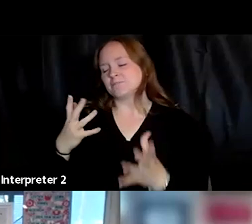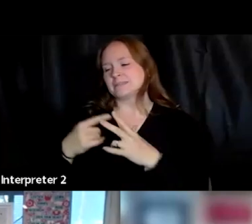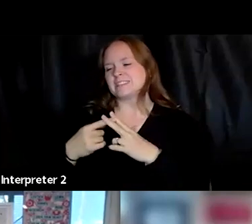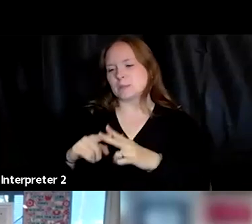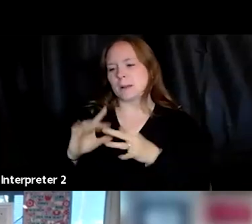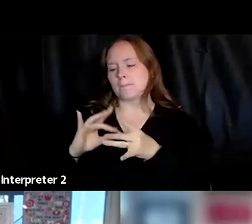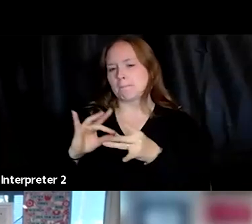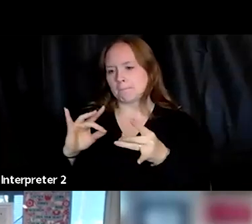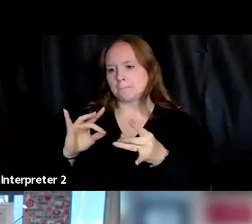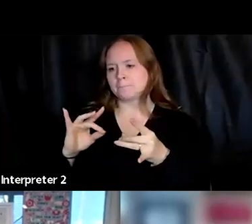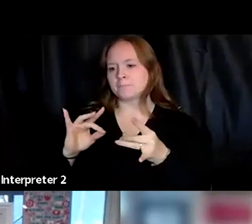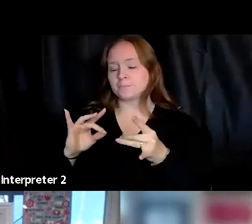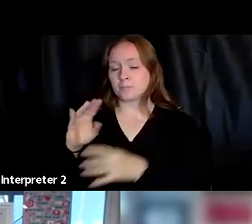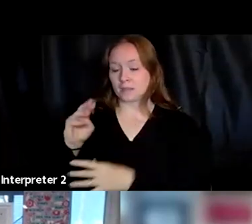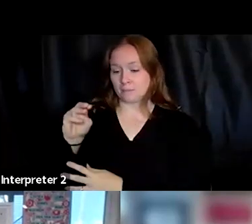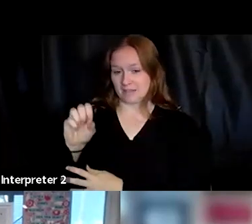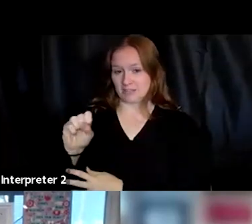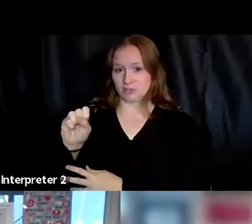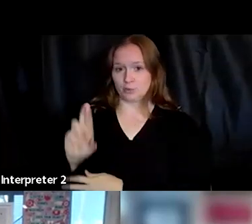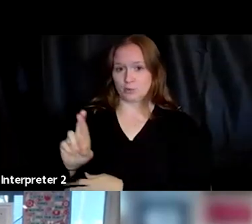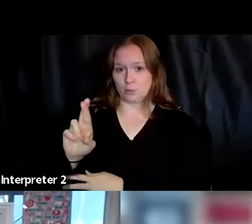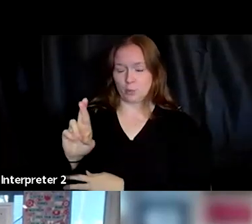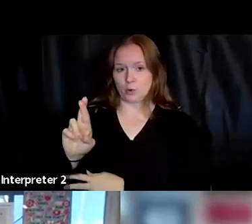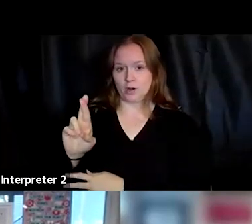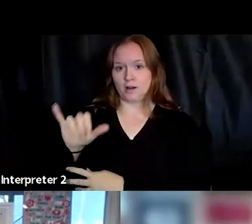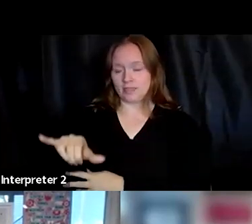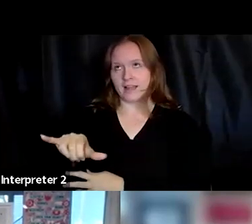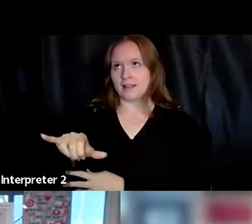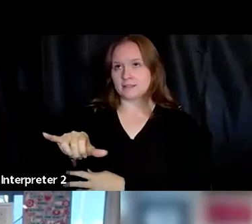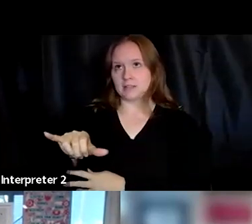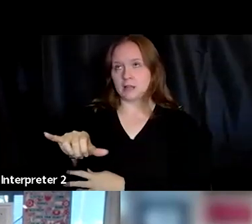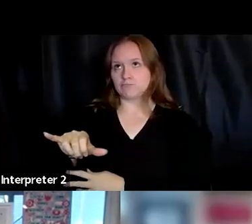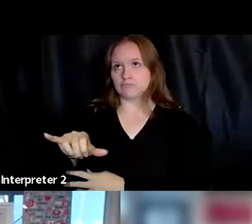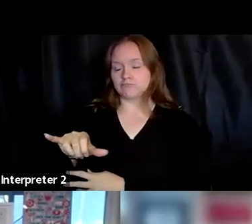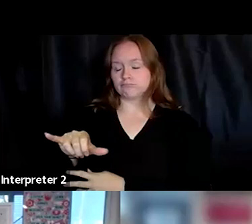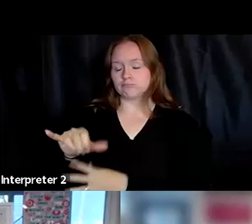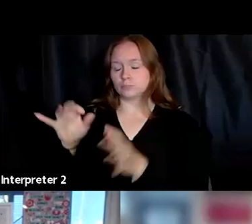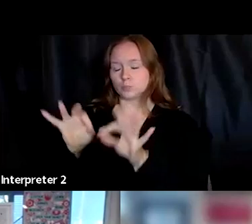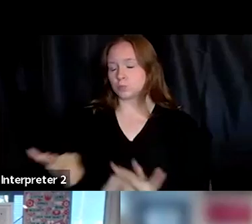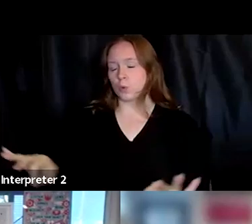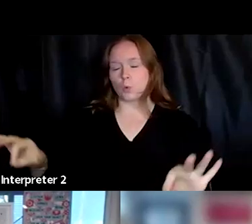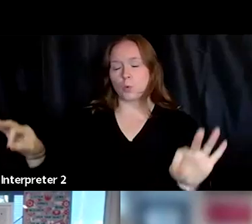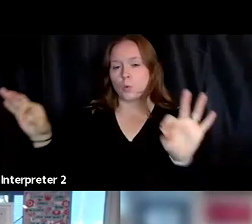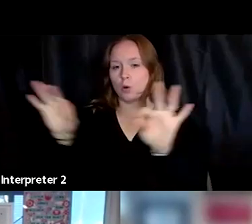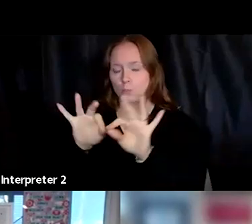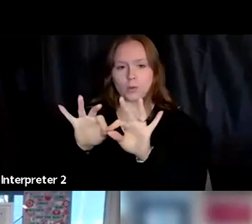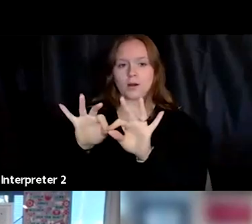the medical summary report is the hallmark of a SOAR-assisted application. It is a critical component